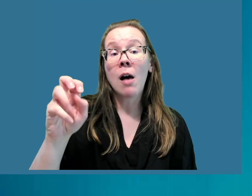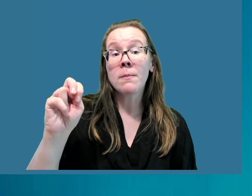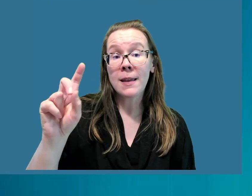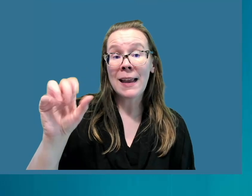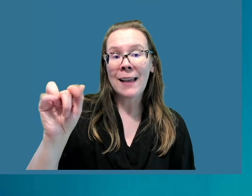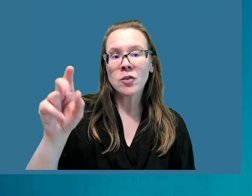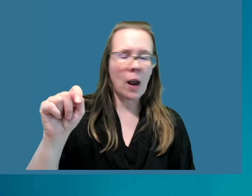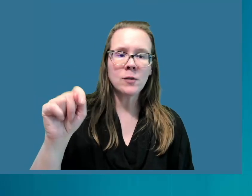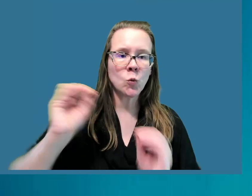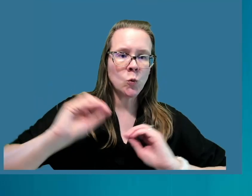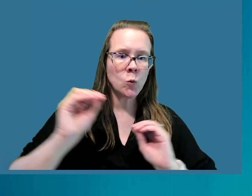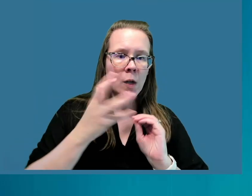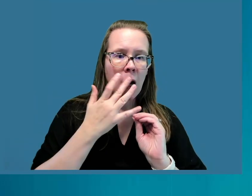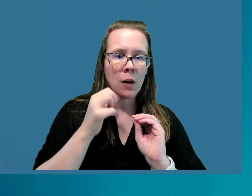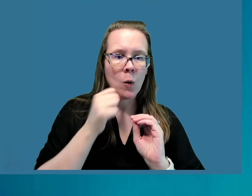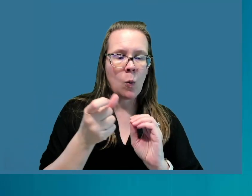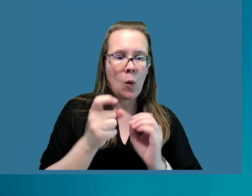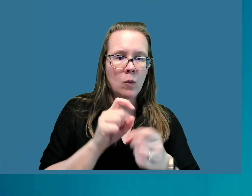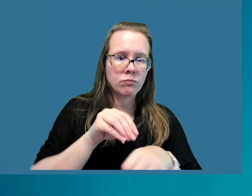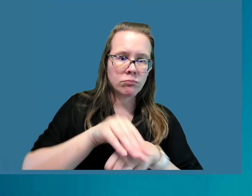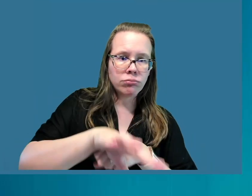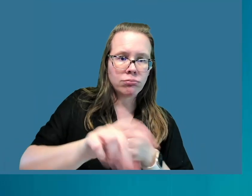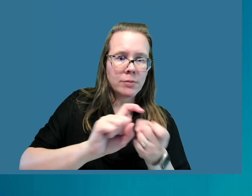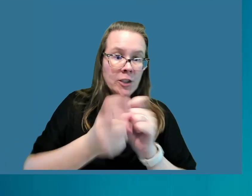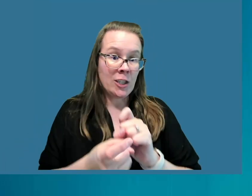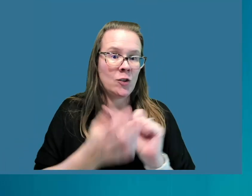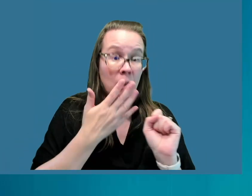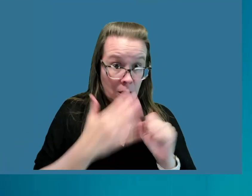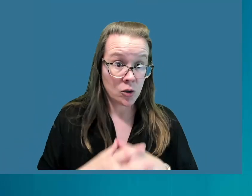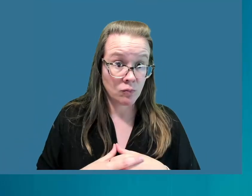it'll be slightly tinted from the vanilla. Whereas the almond extract, because it's clear,